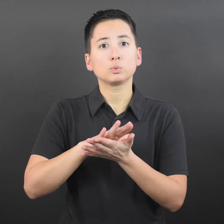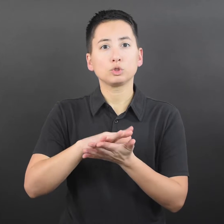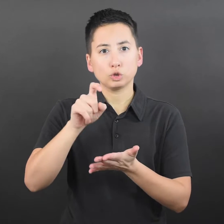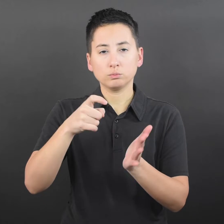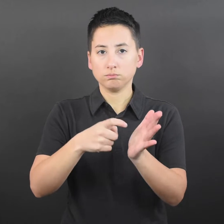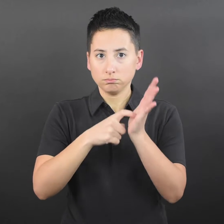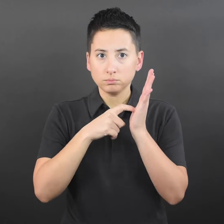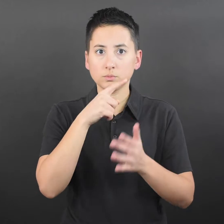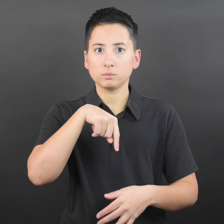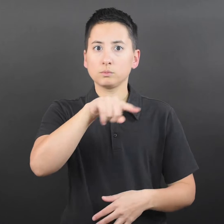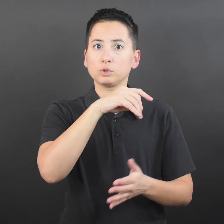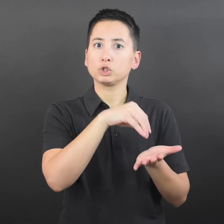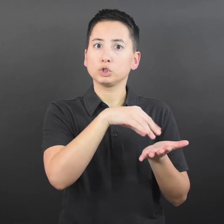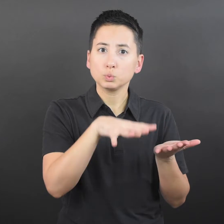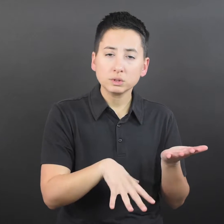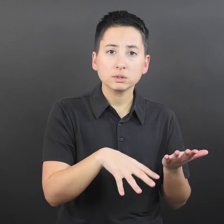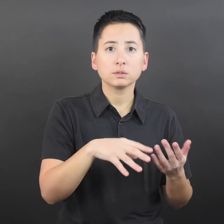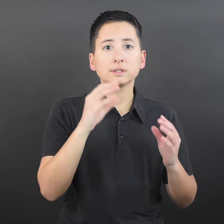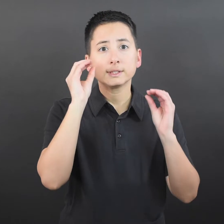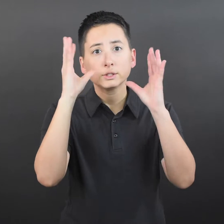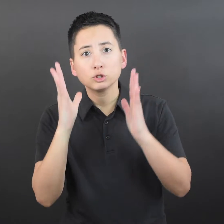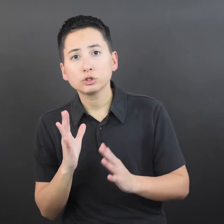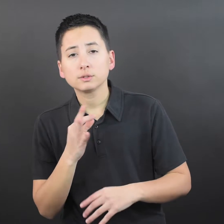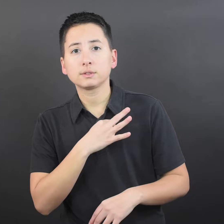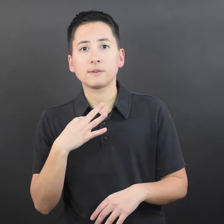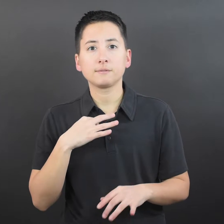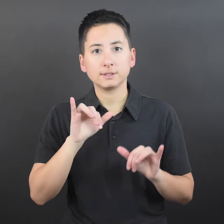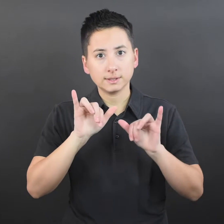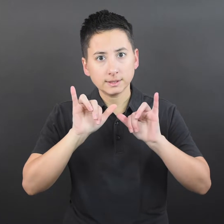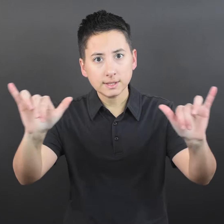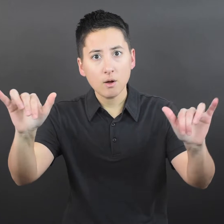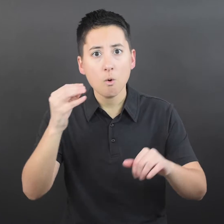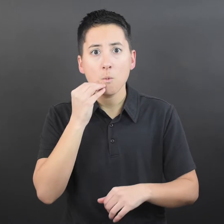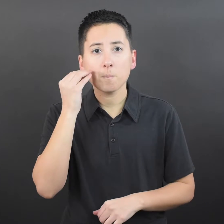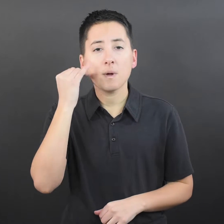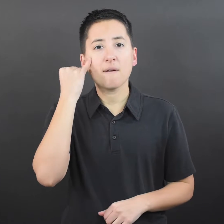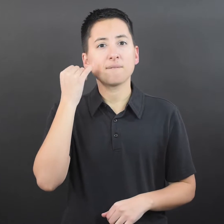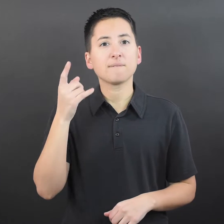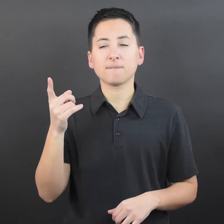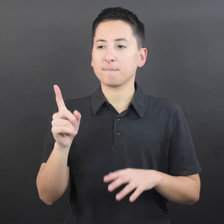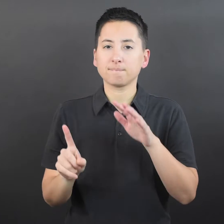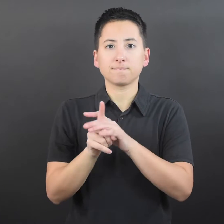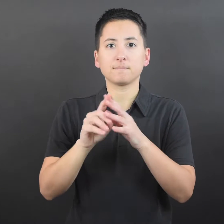4. Staying home when sick. Schools should adopt a policy requiring students,